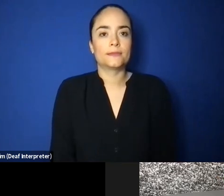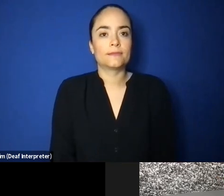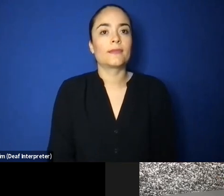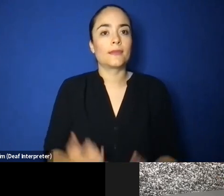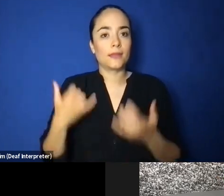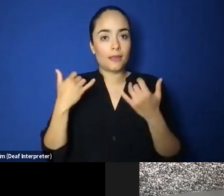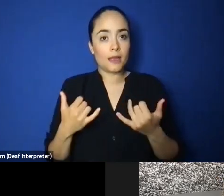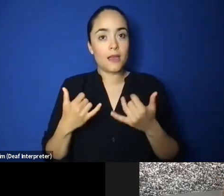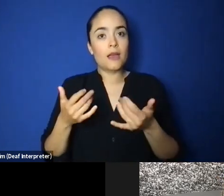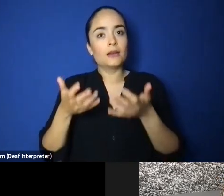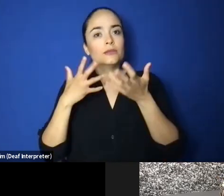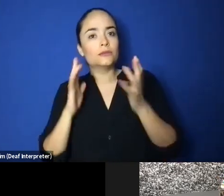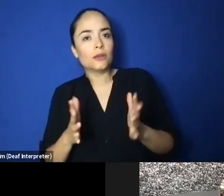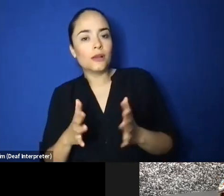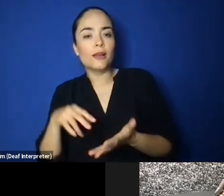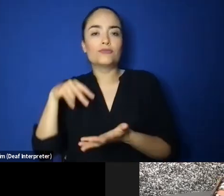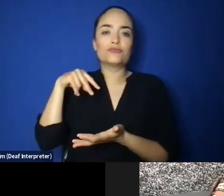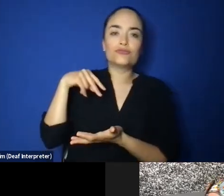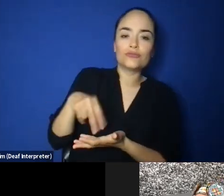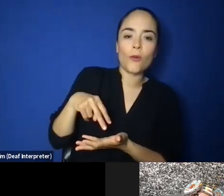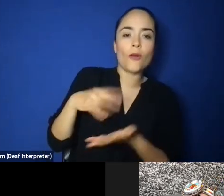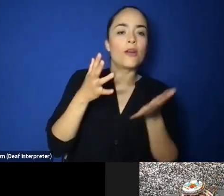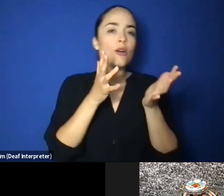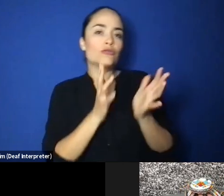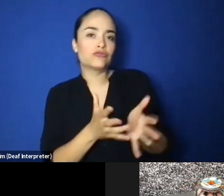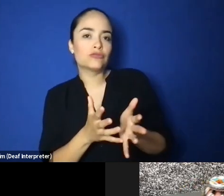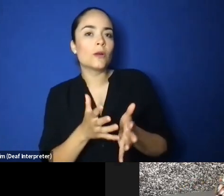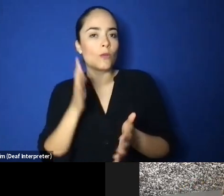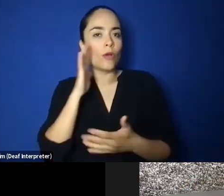a little, because we know that talking can kind of get boring after a while. One of the things we